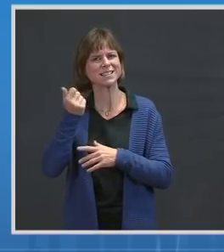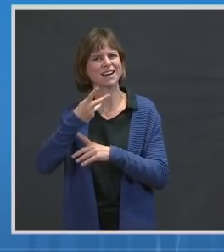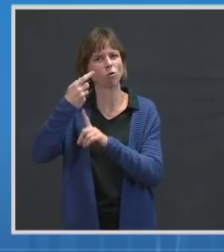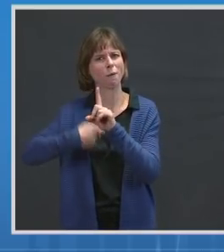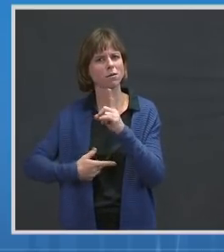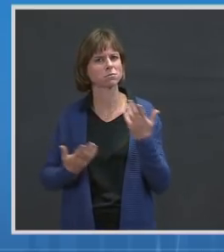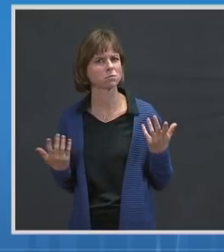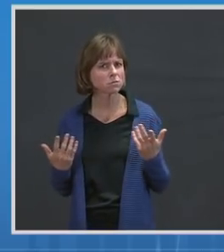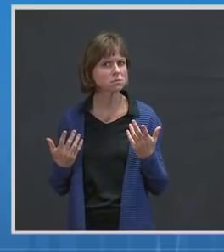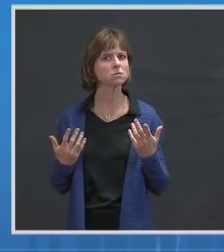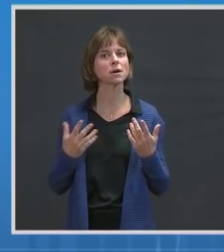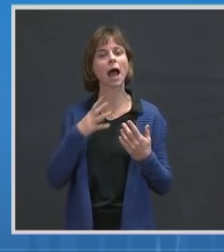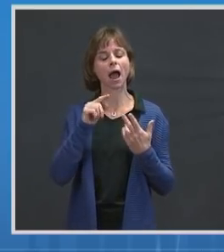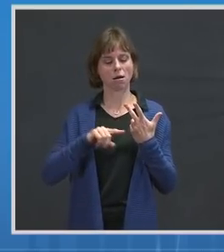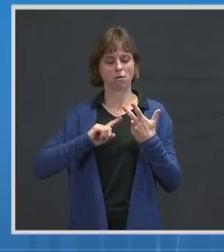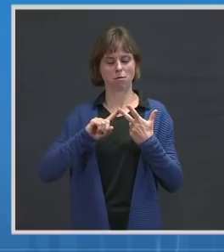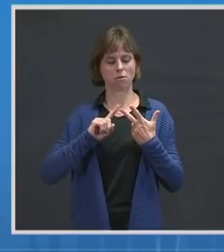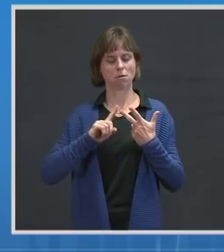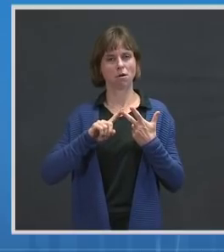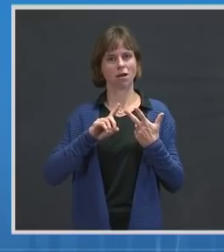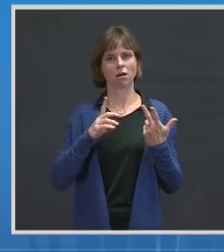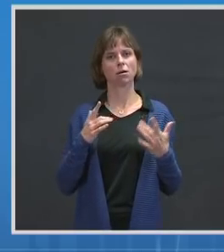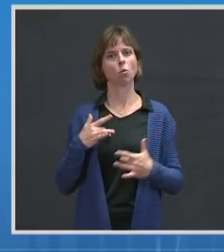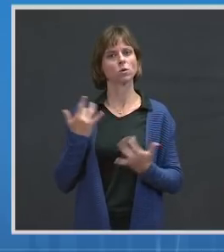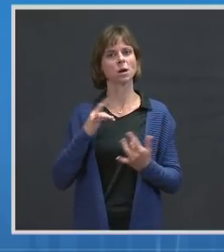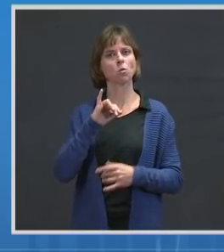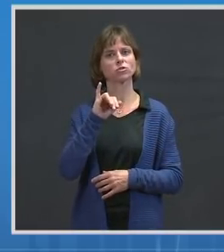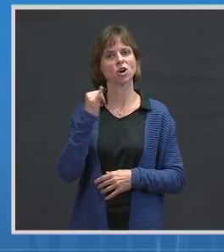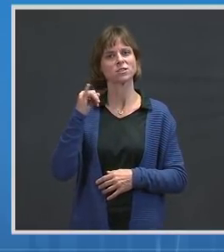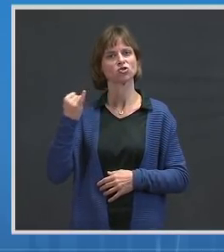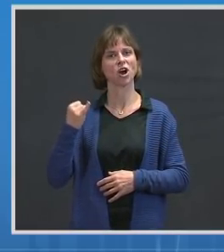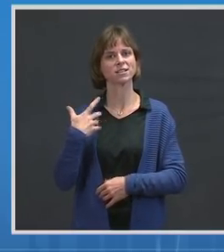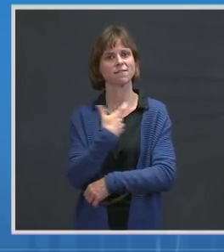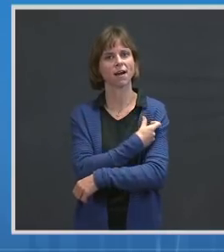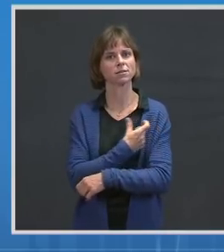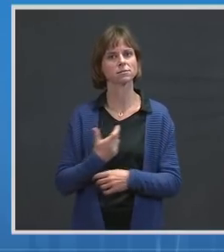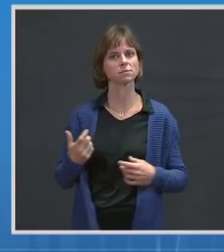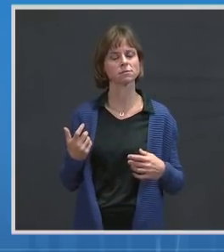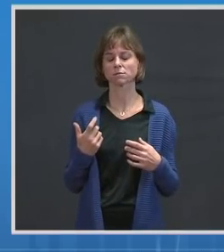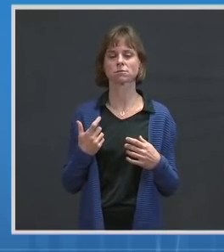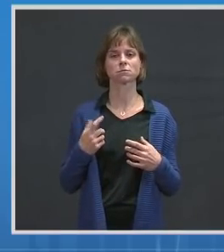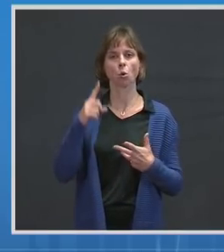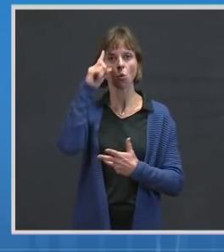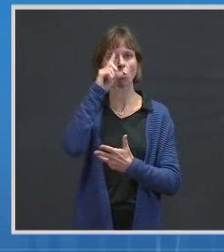can we get a status on the J&J vaccine? There's been a lot of confusion about how much Johnson & Johnson